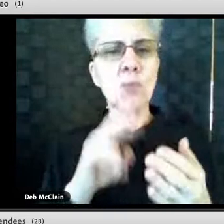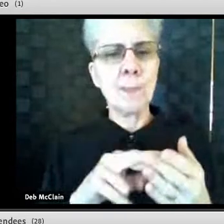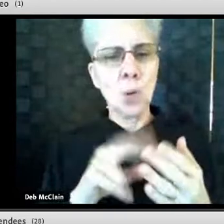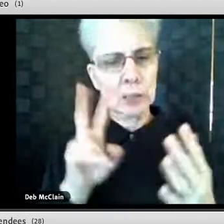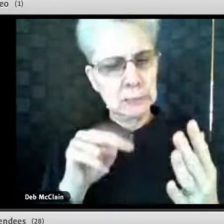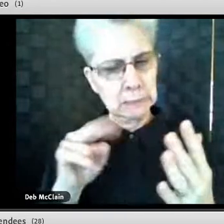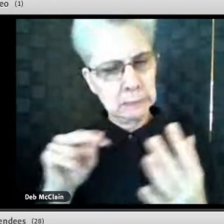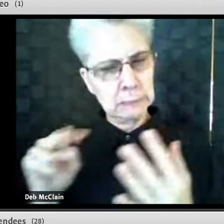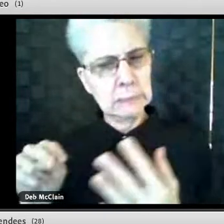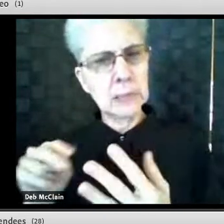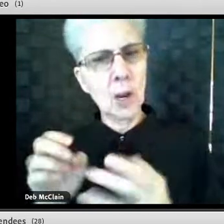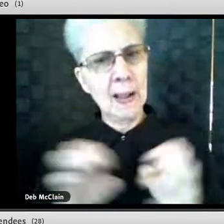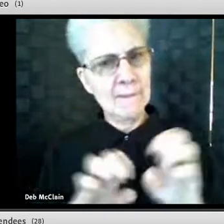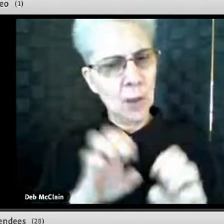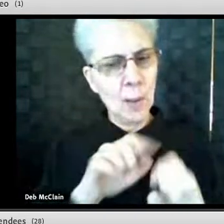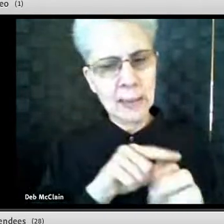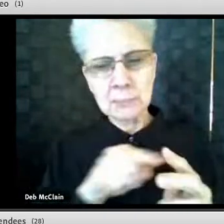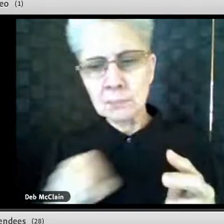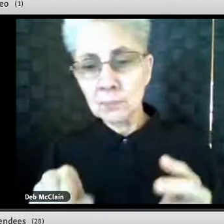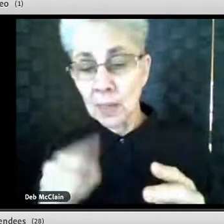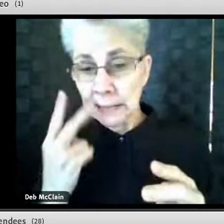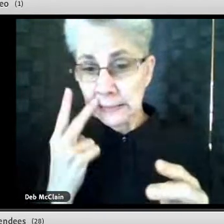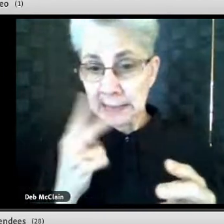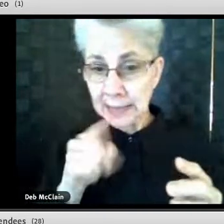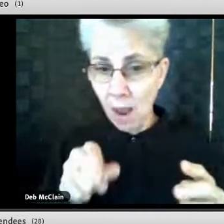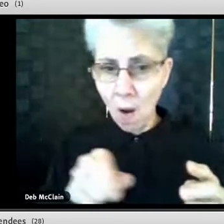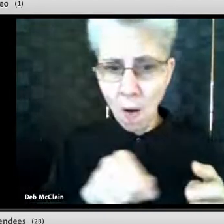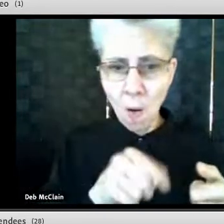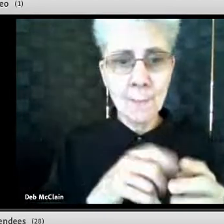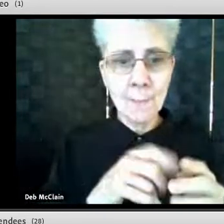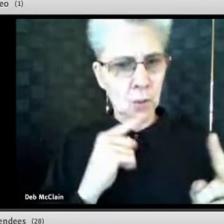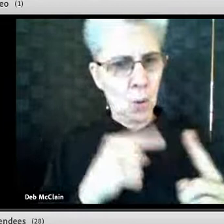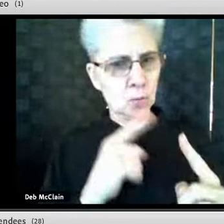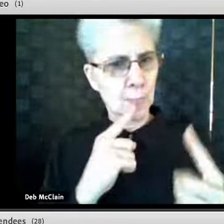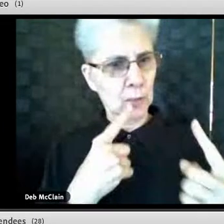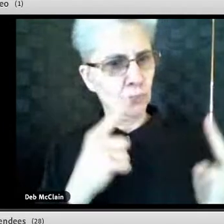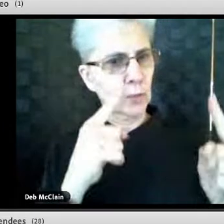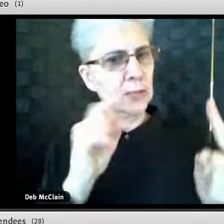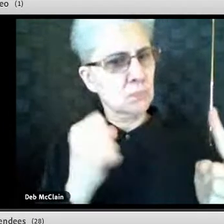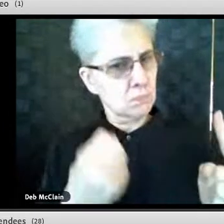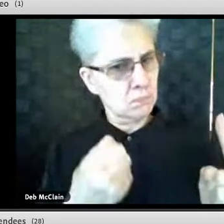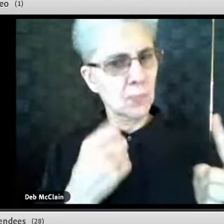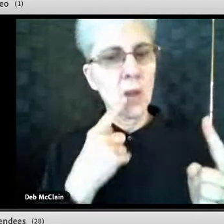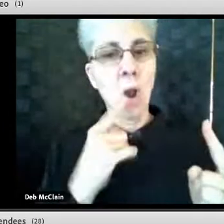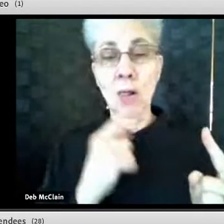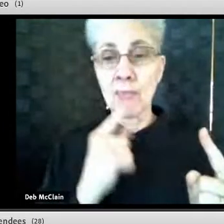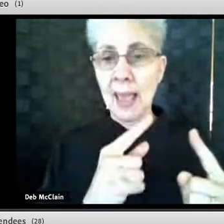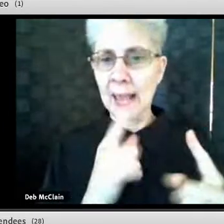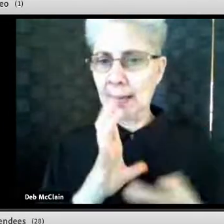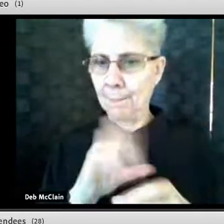in my social media reports, and what trends am I seeing? Am I starting to see that my goals are being reached?